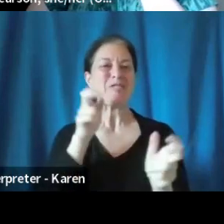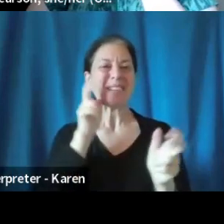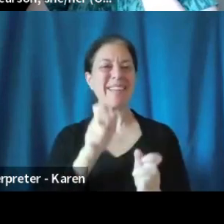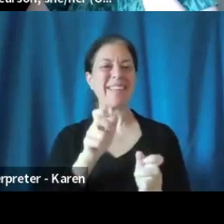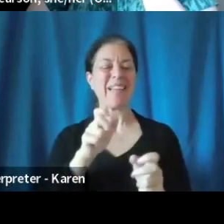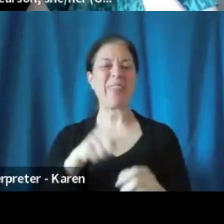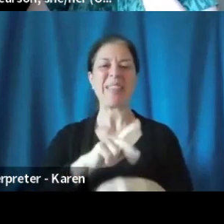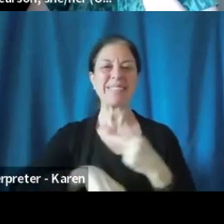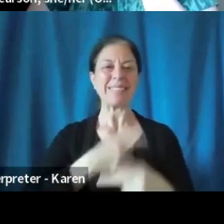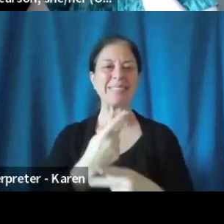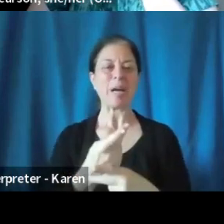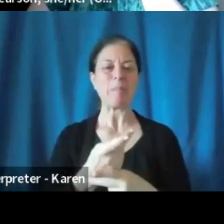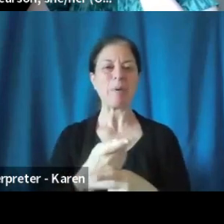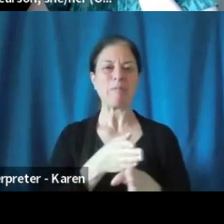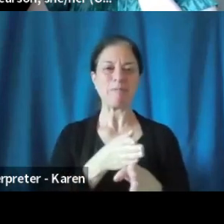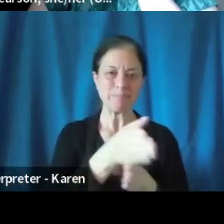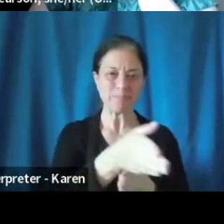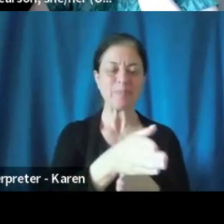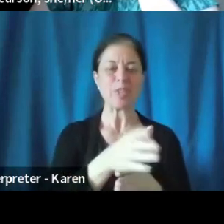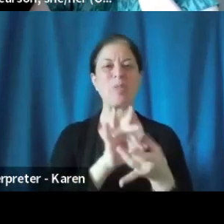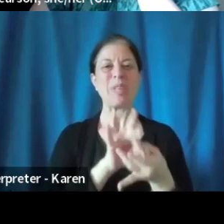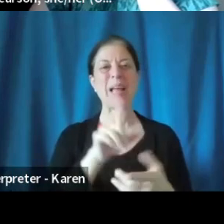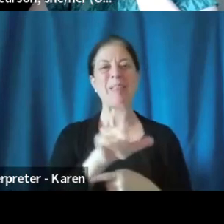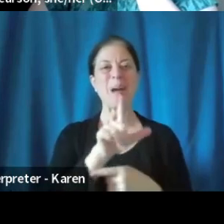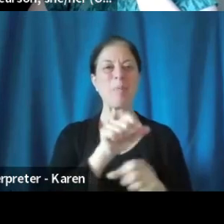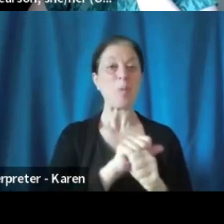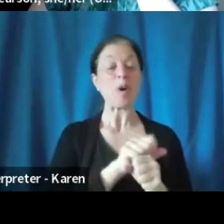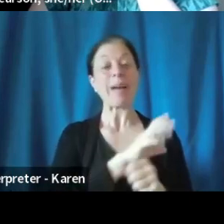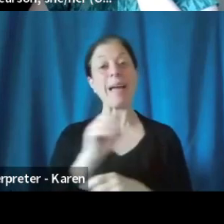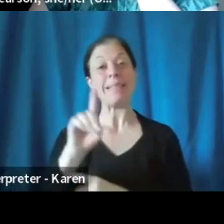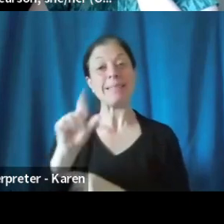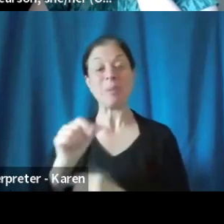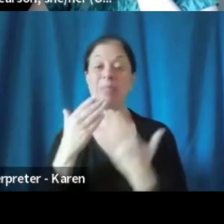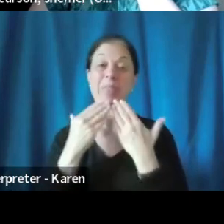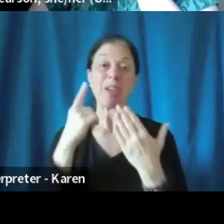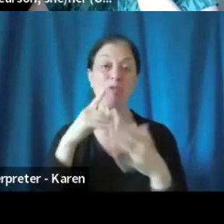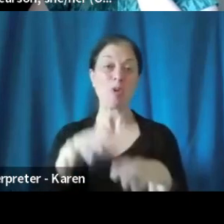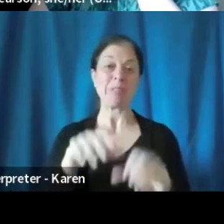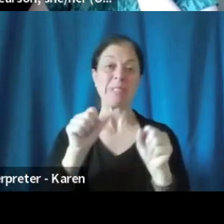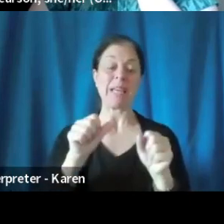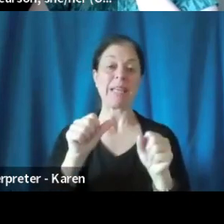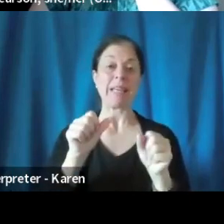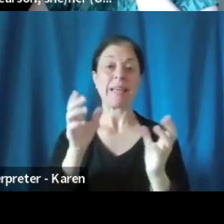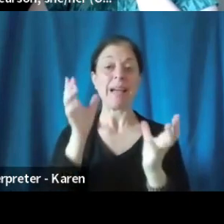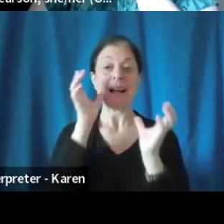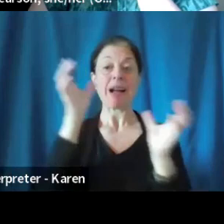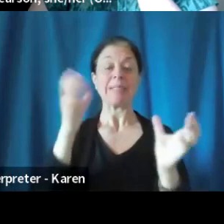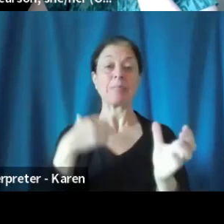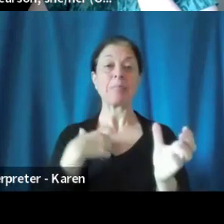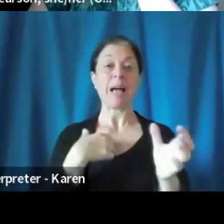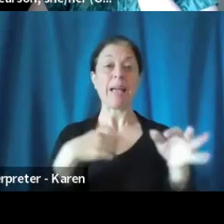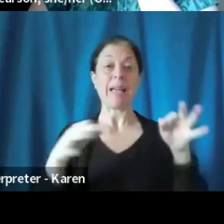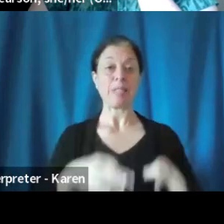your answers were just so -- just I loved hearing this kind of, like, niche around library work and disability and